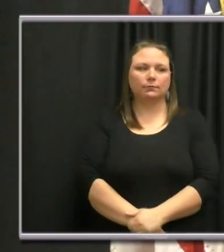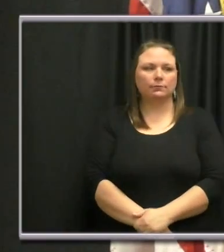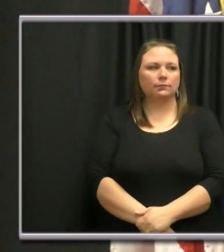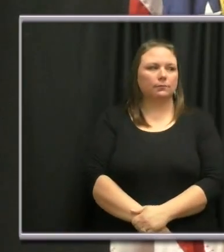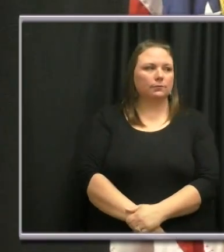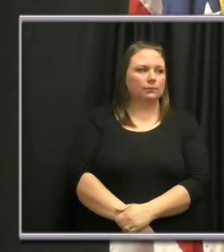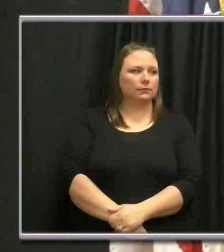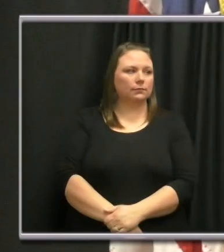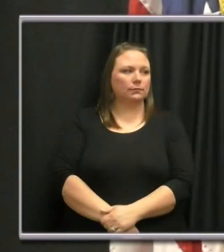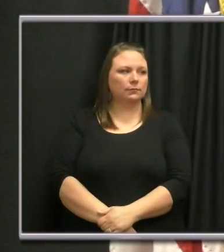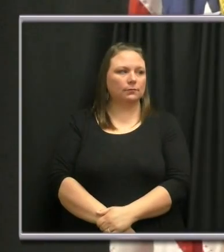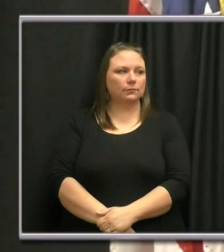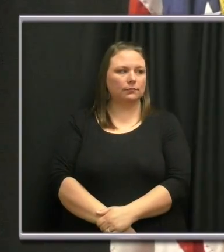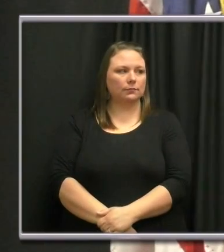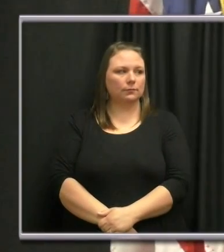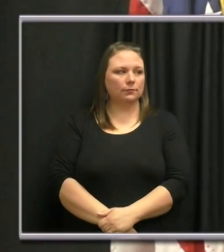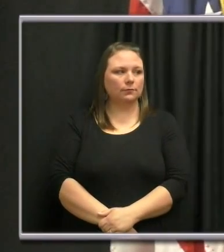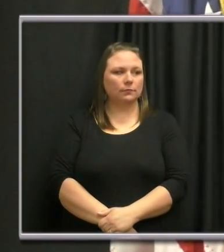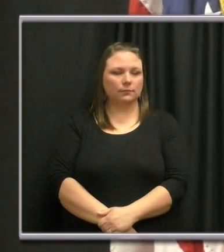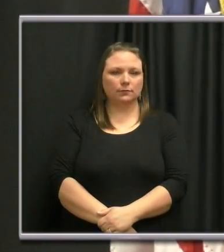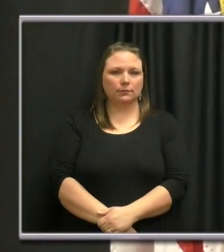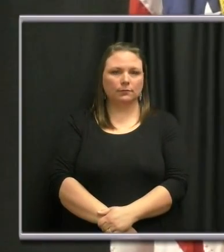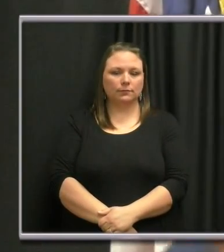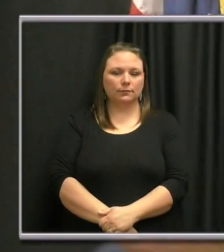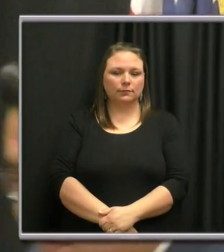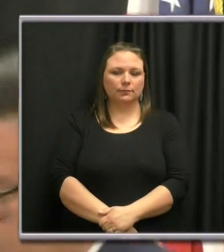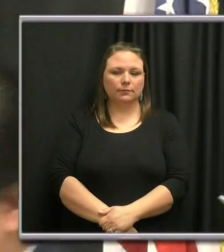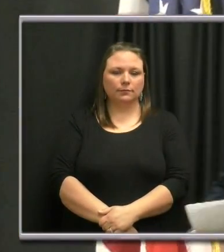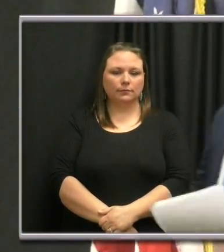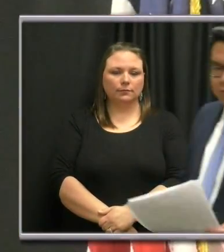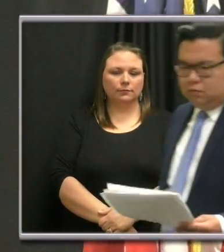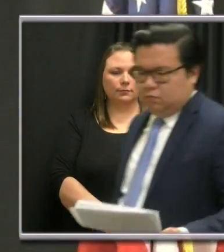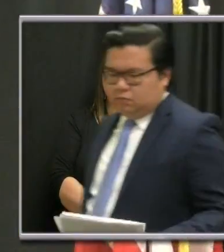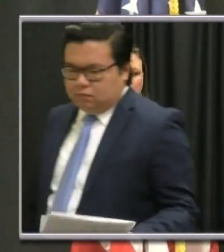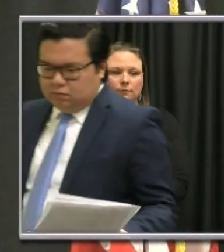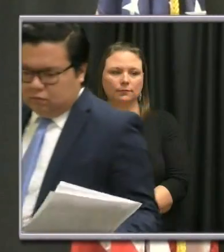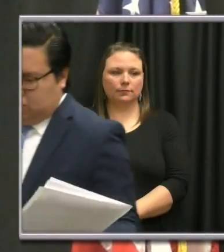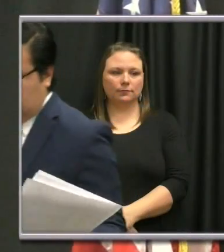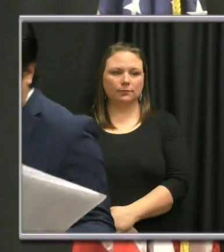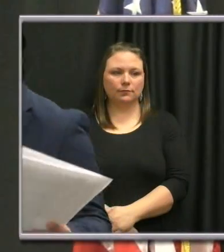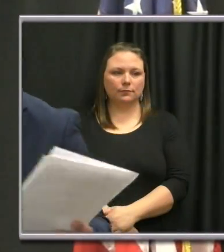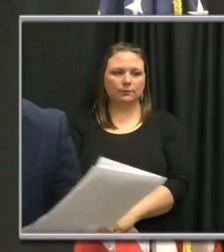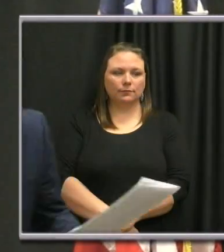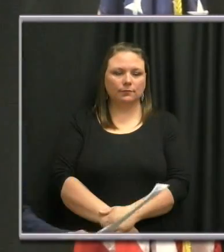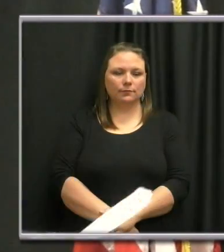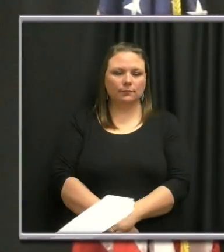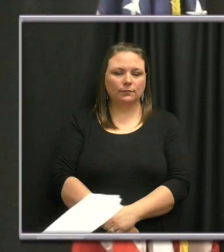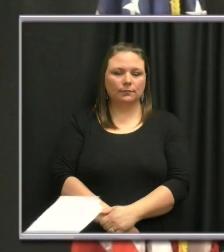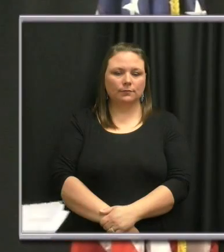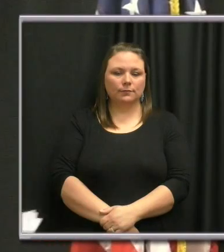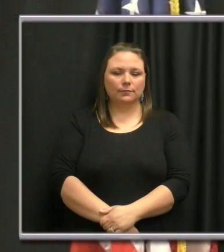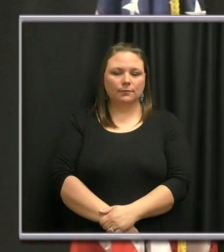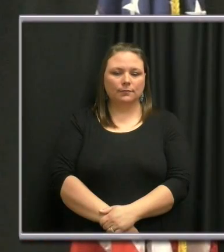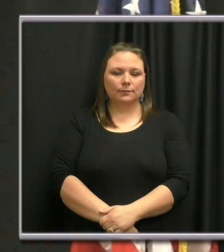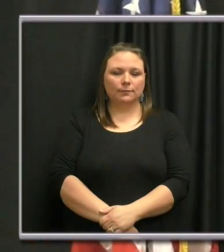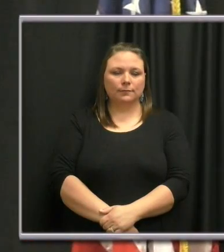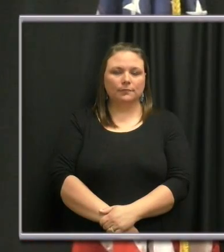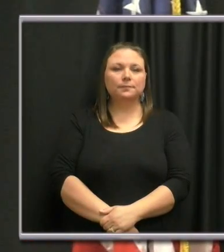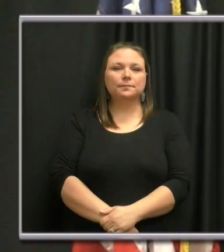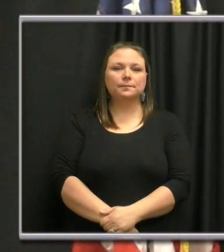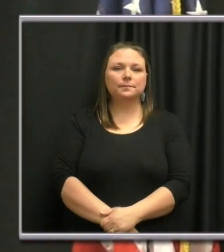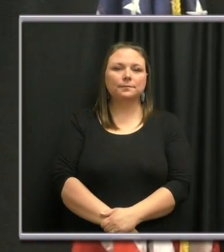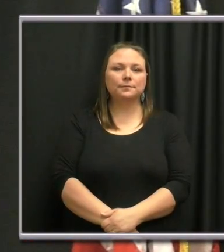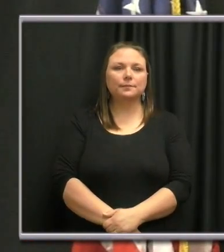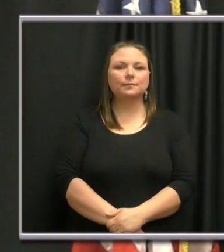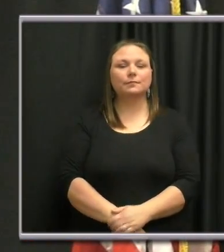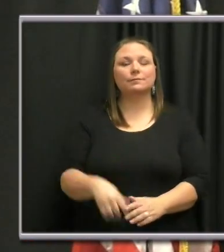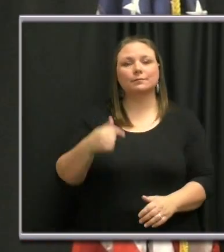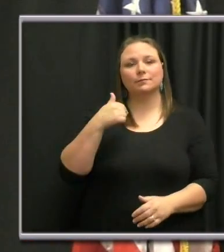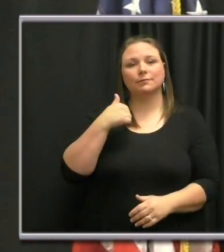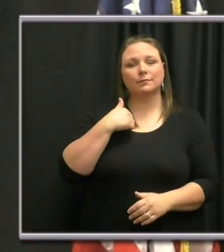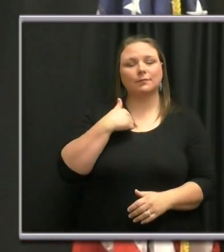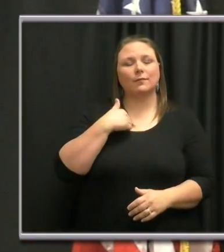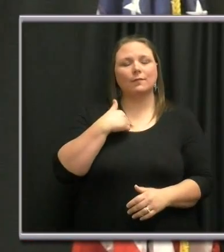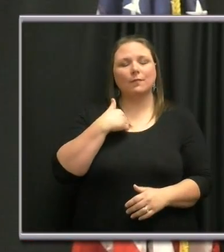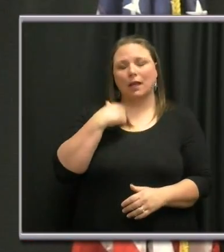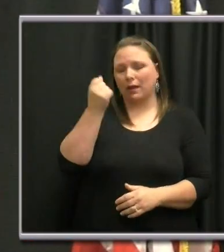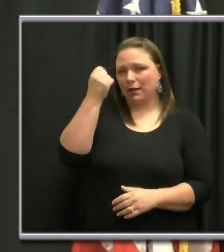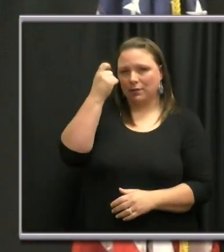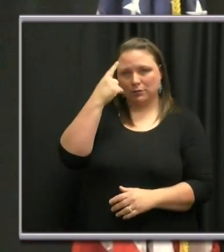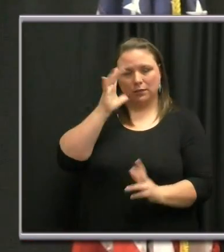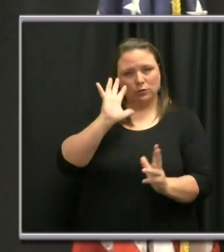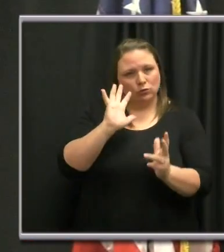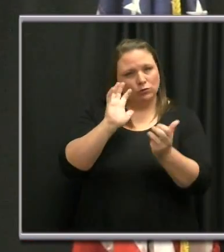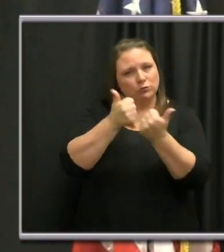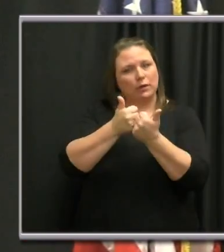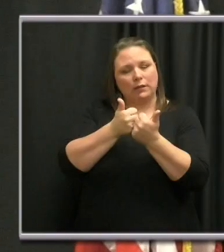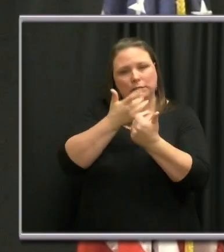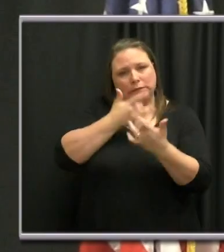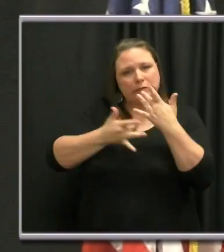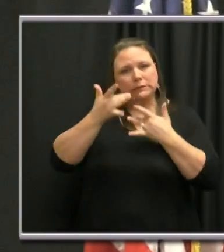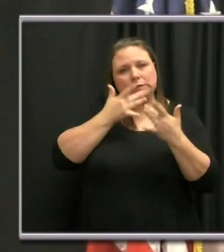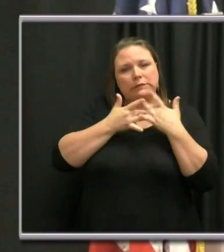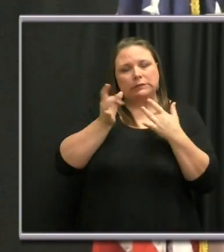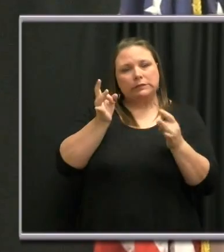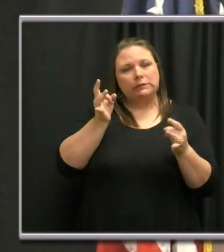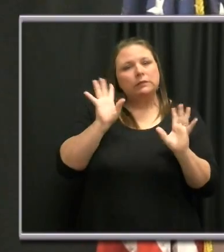WE CAN BE. THANK YOU. A YOUNGER.